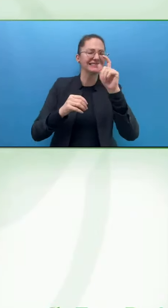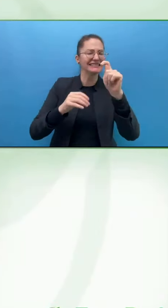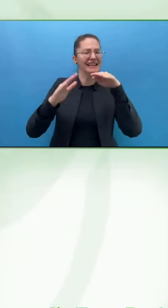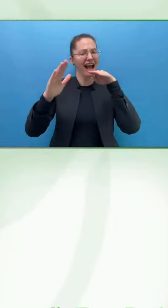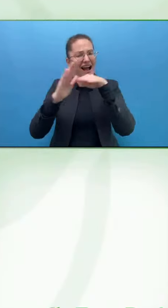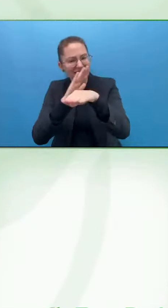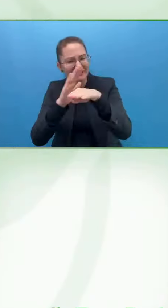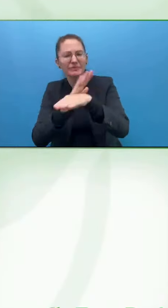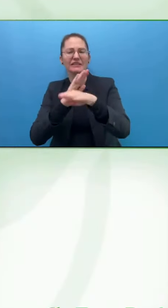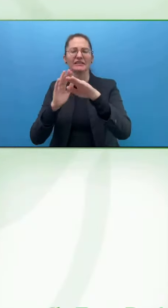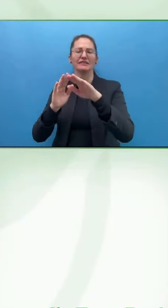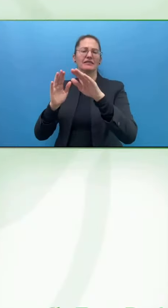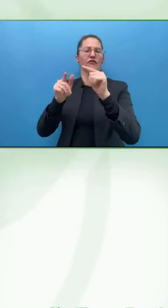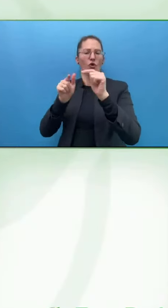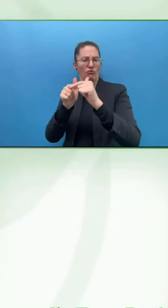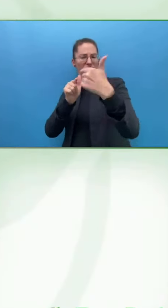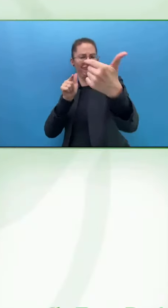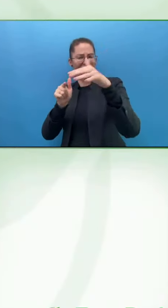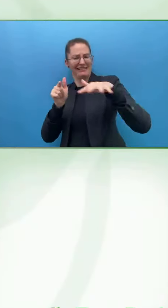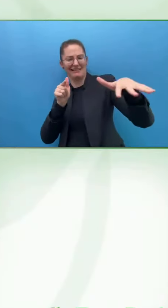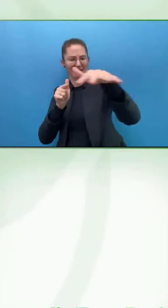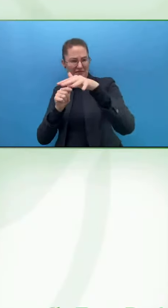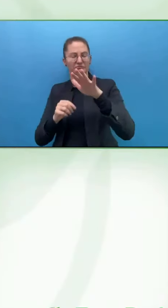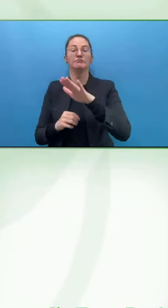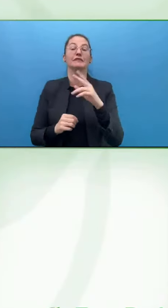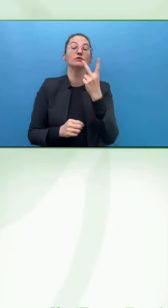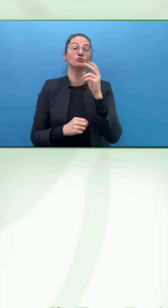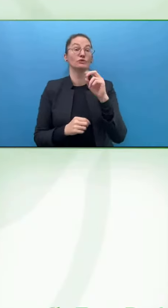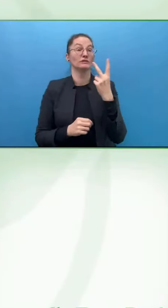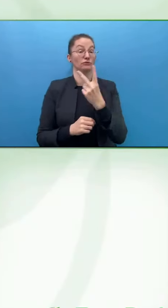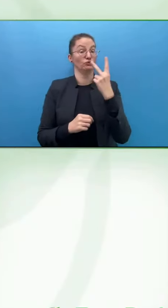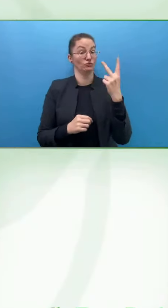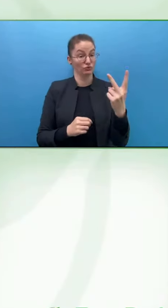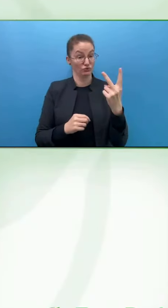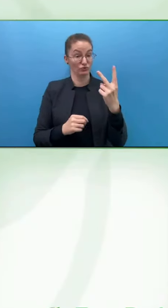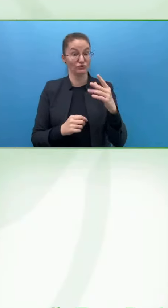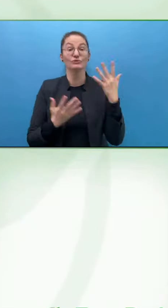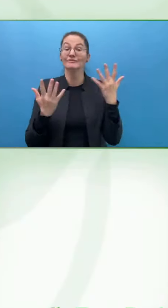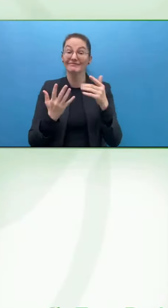schools, and he will present us now his solution, thank you.